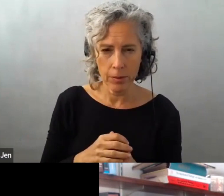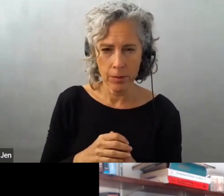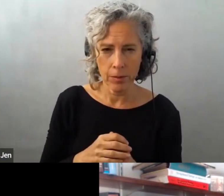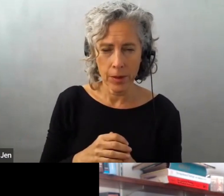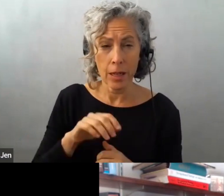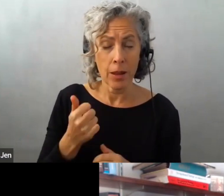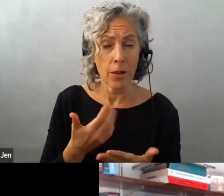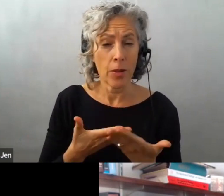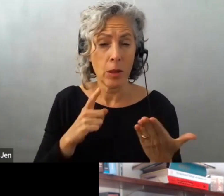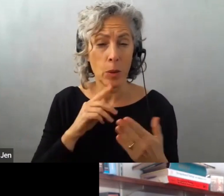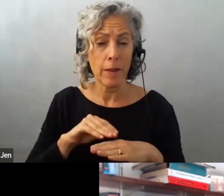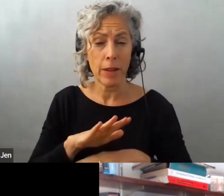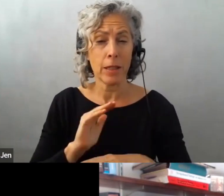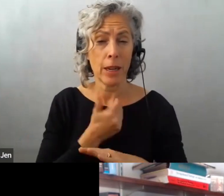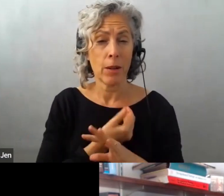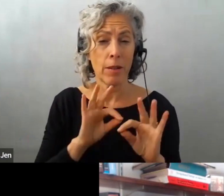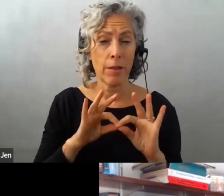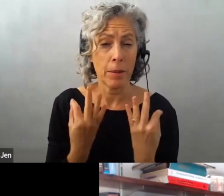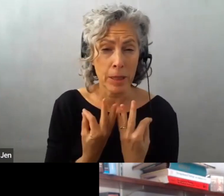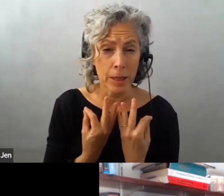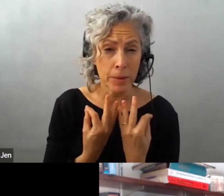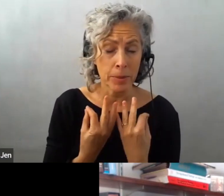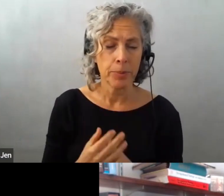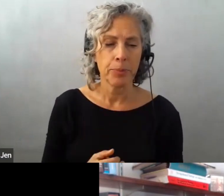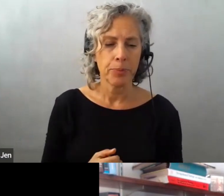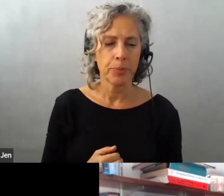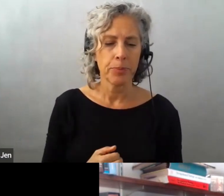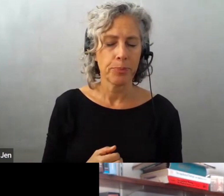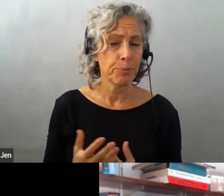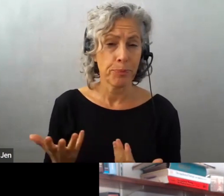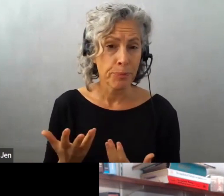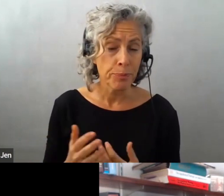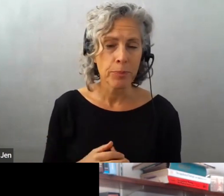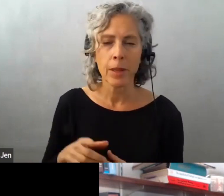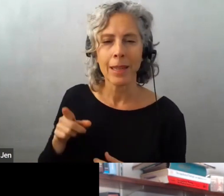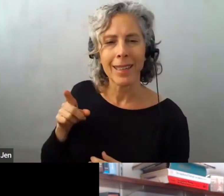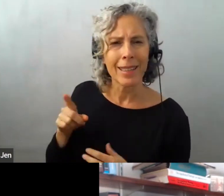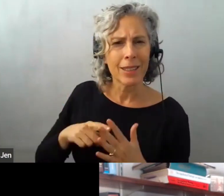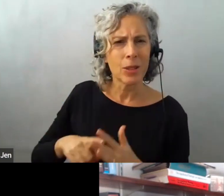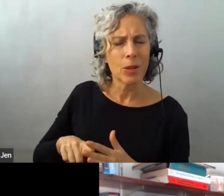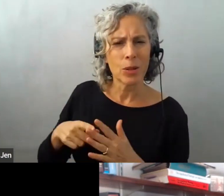family is that very early, Andreas began to show very